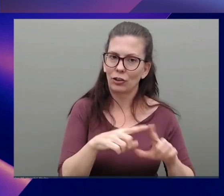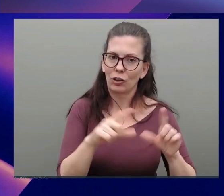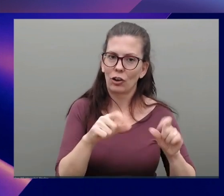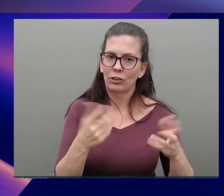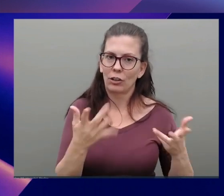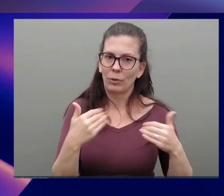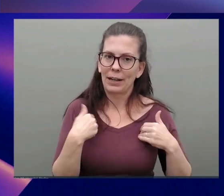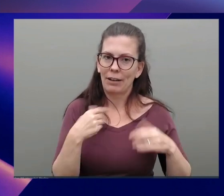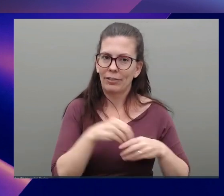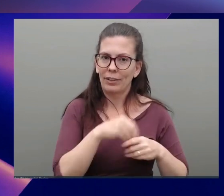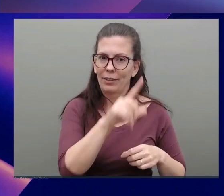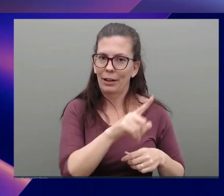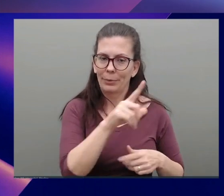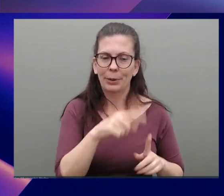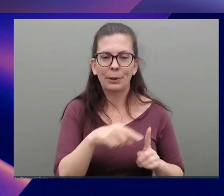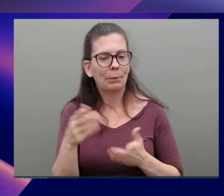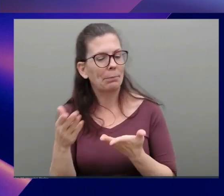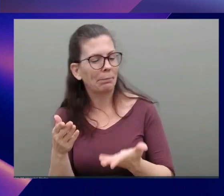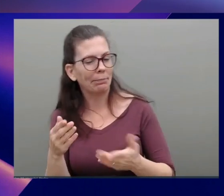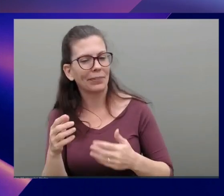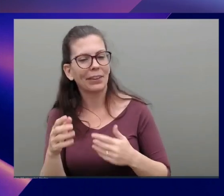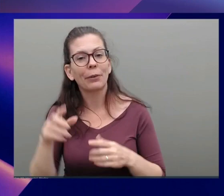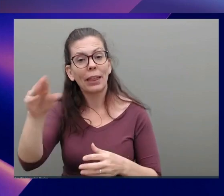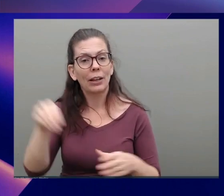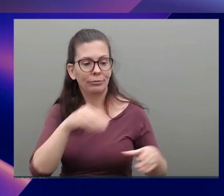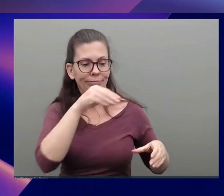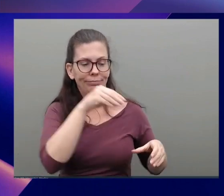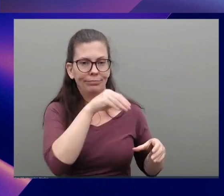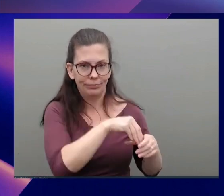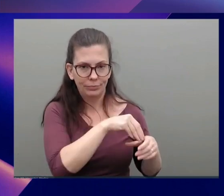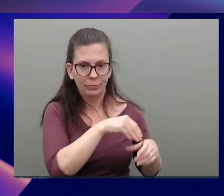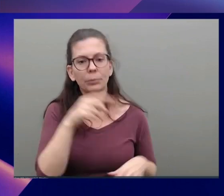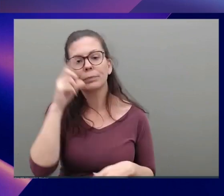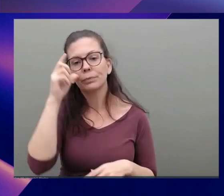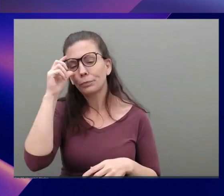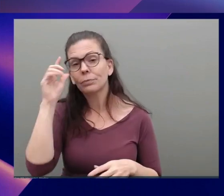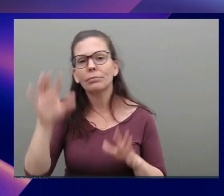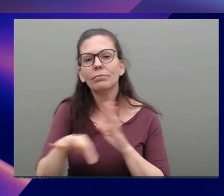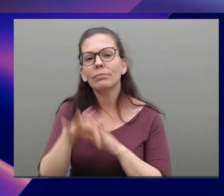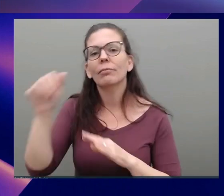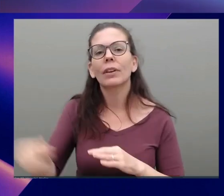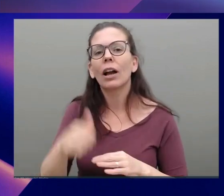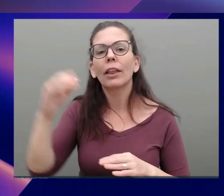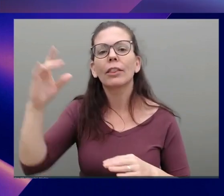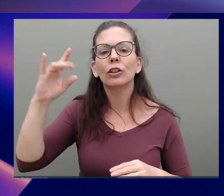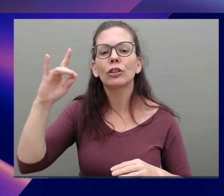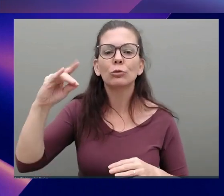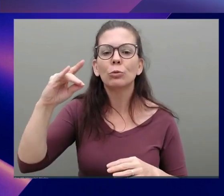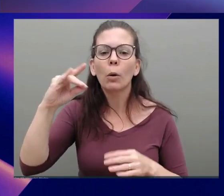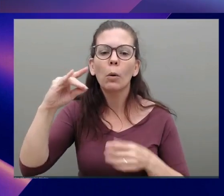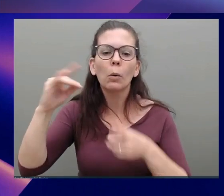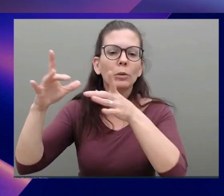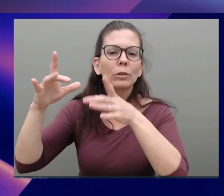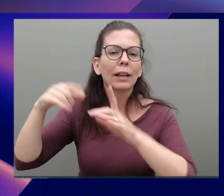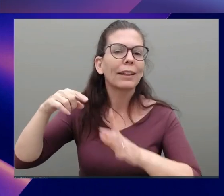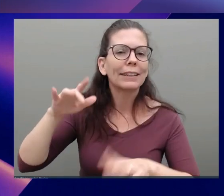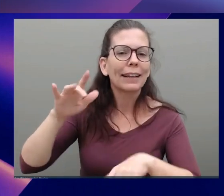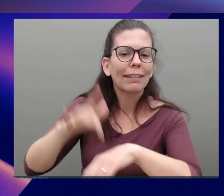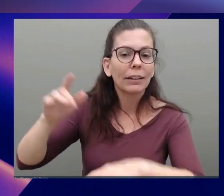So, I'm gonna take the card, and let's find another drone here. Let's hit this one, and we can route and go to the drone.